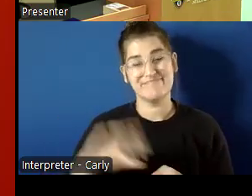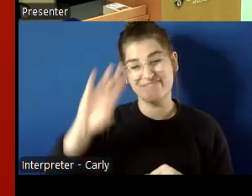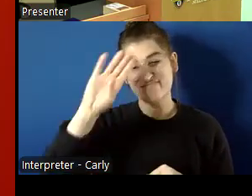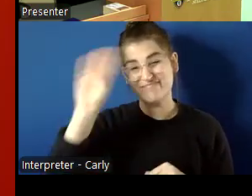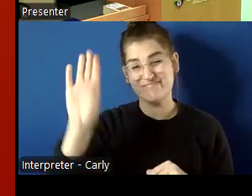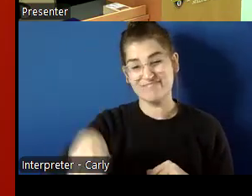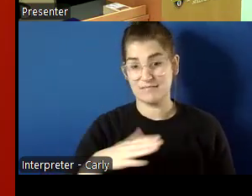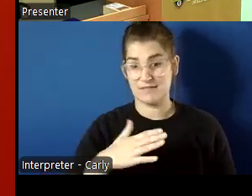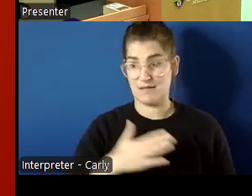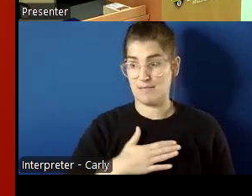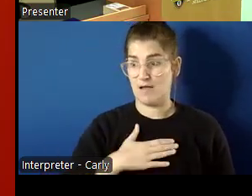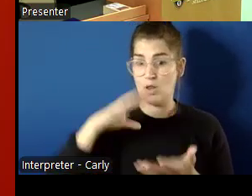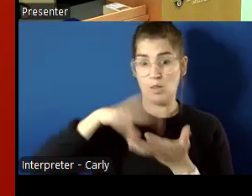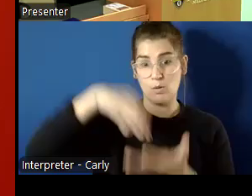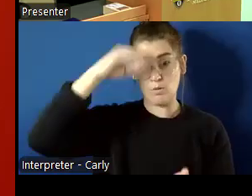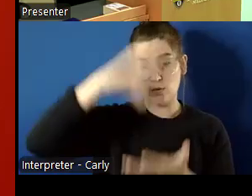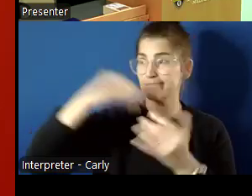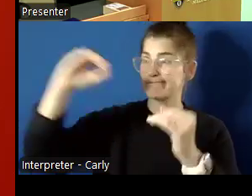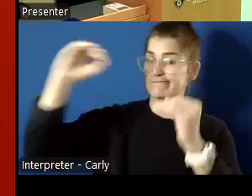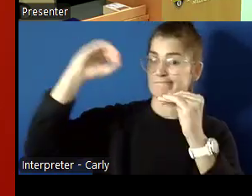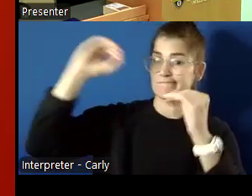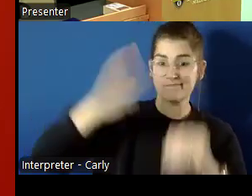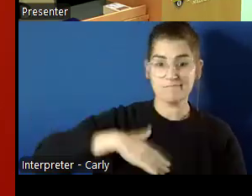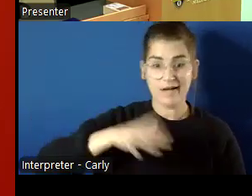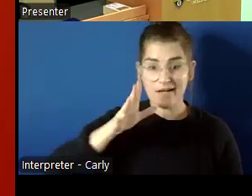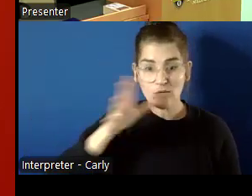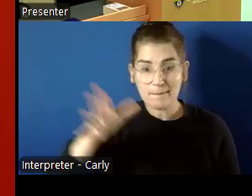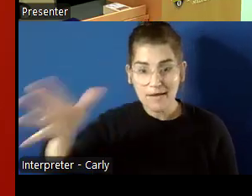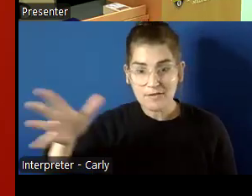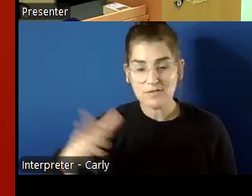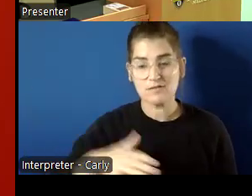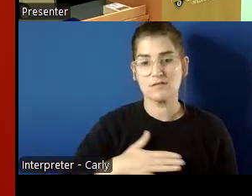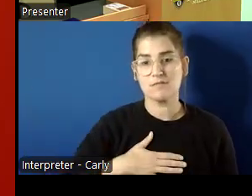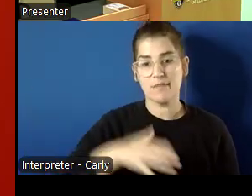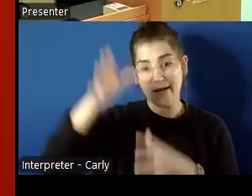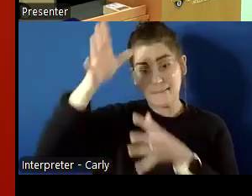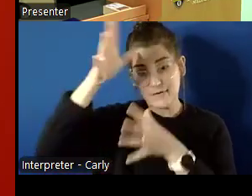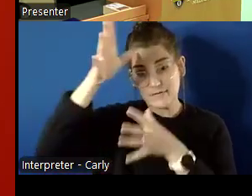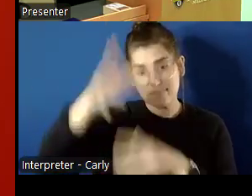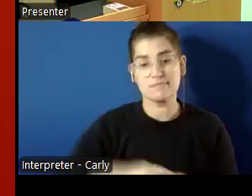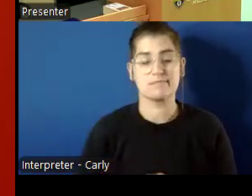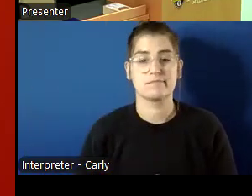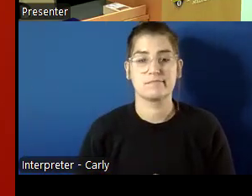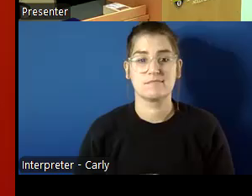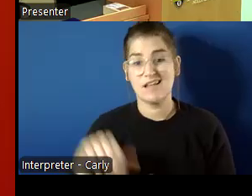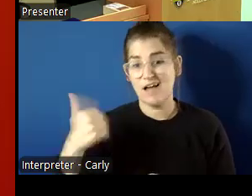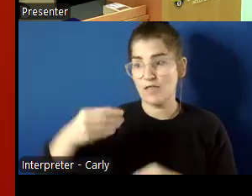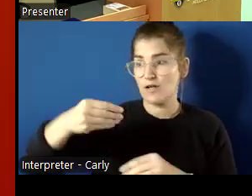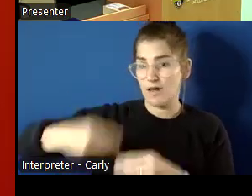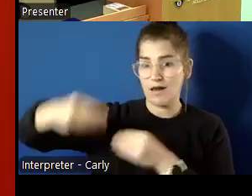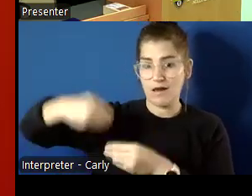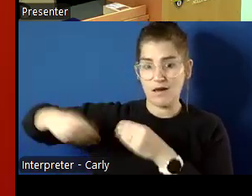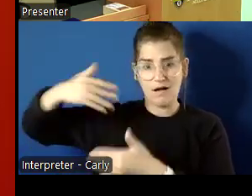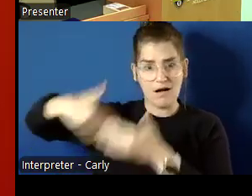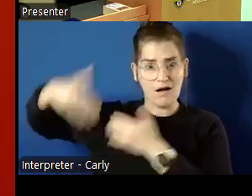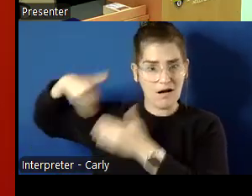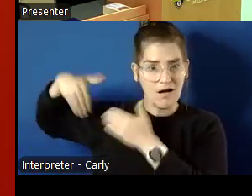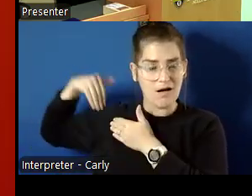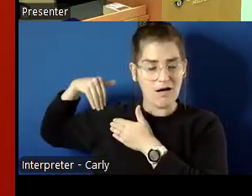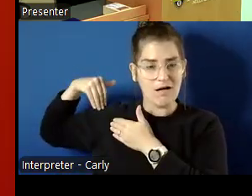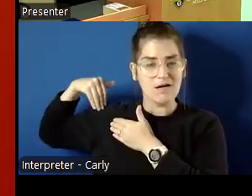I was taught by my grandmother, my mother and father and others was influenced by what they